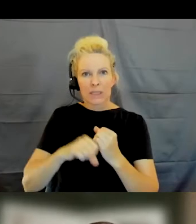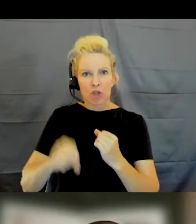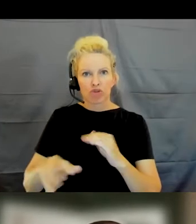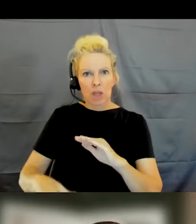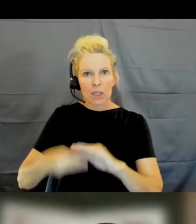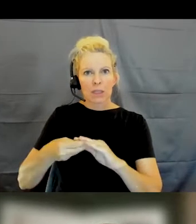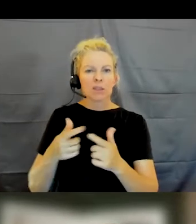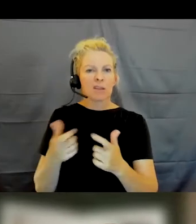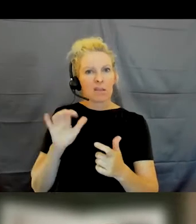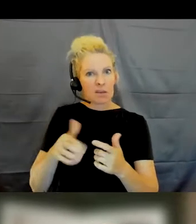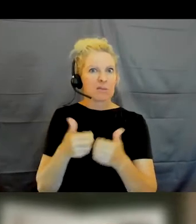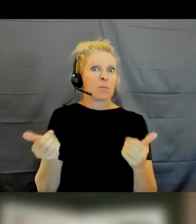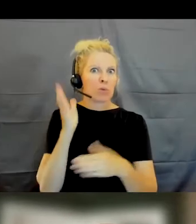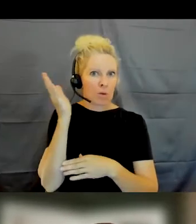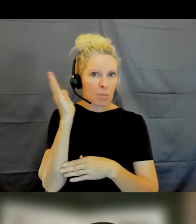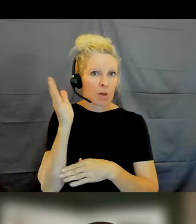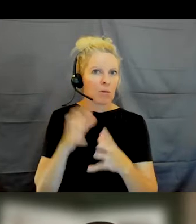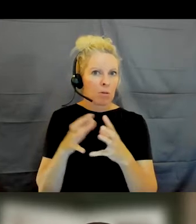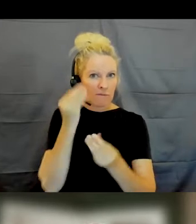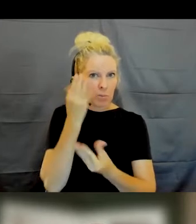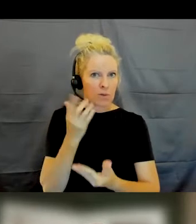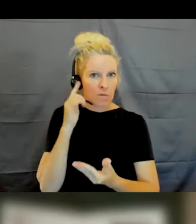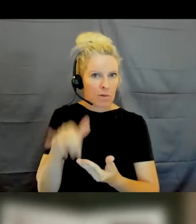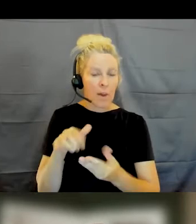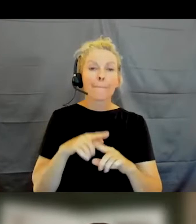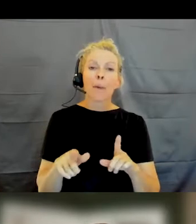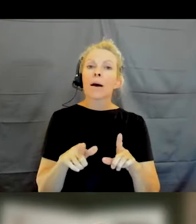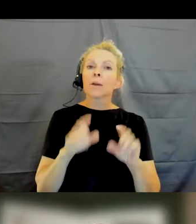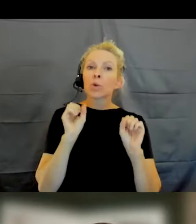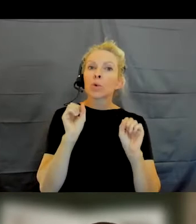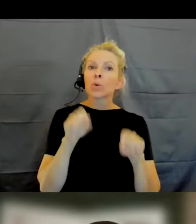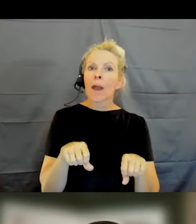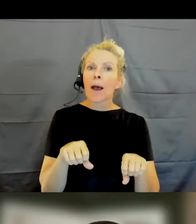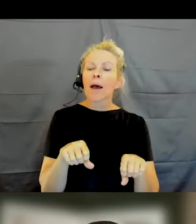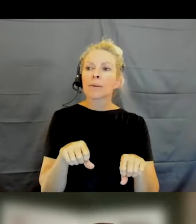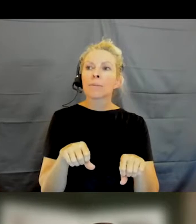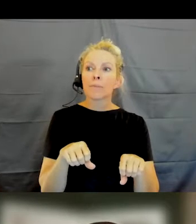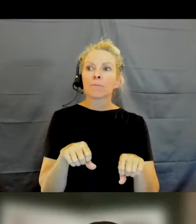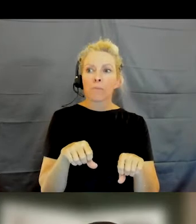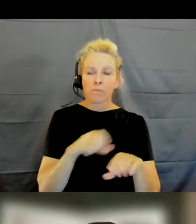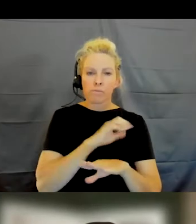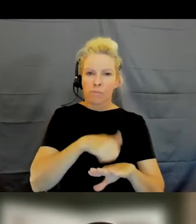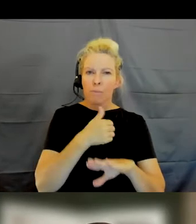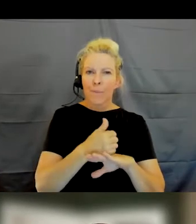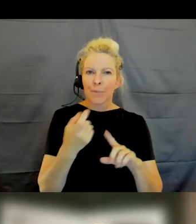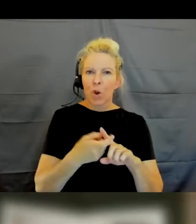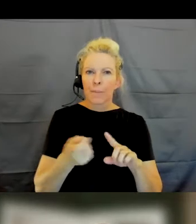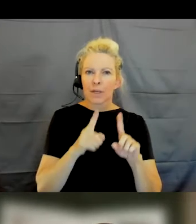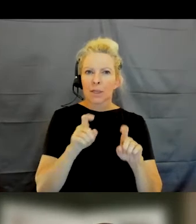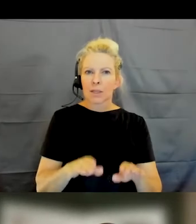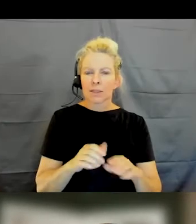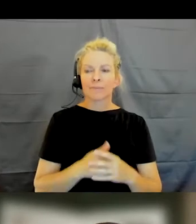on its own. There are ways of tricking automated tests, coming from a company that creates a tool